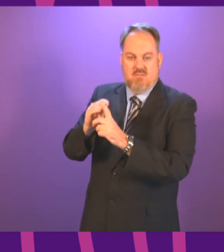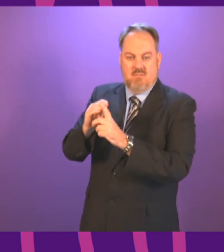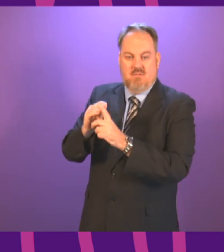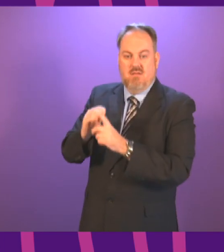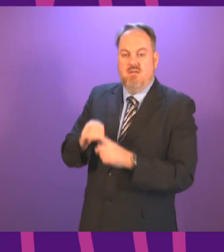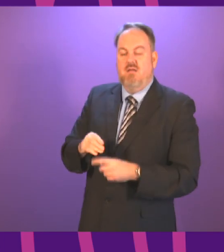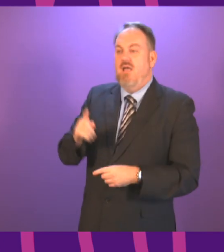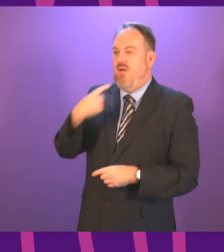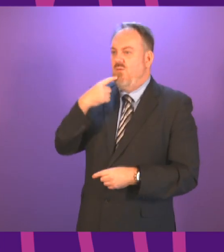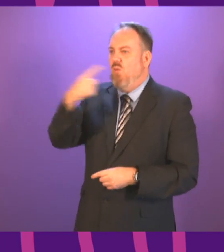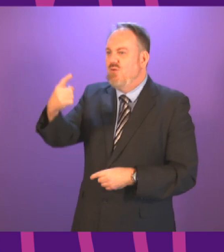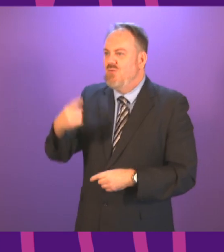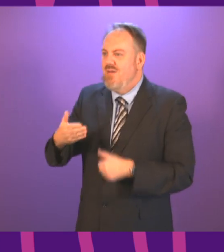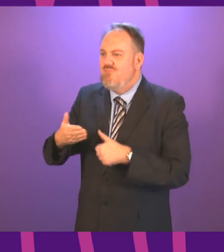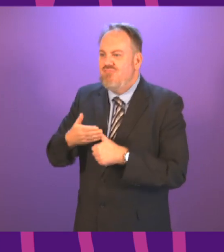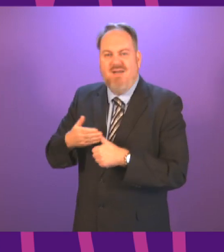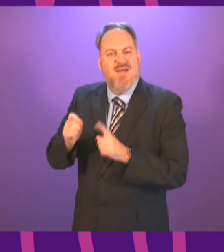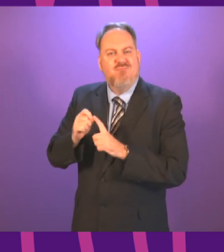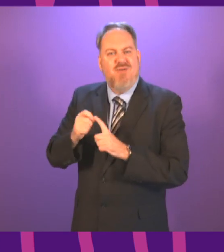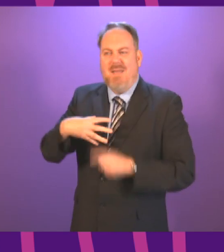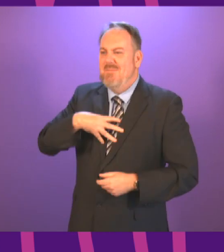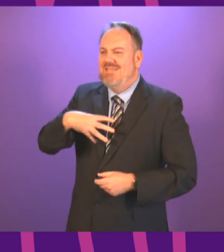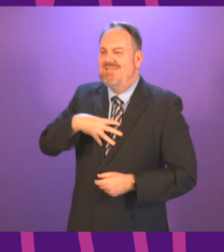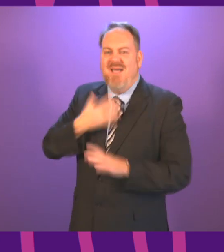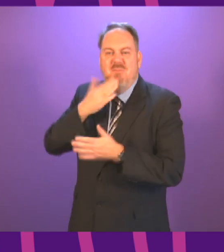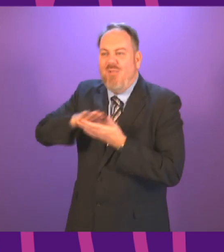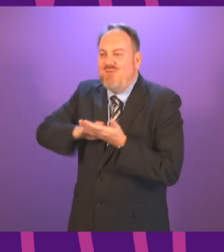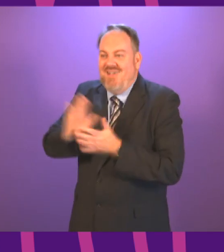Presiding Officer, or demoted him—whichever way you want to look at it.